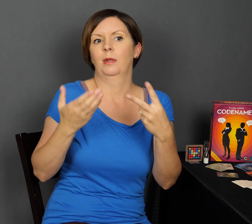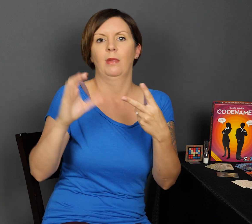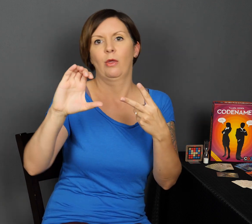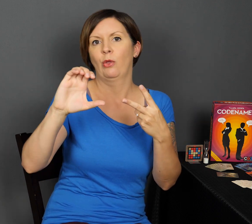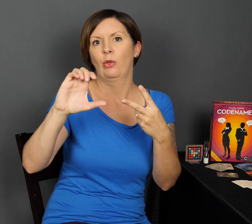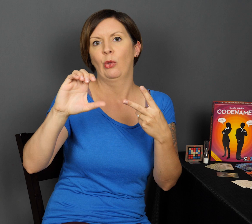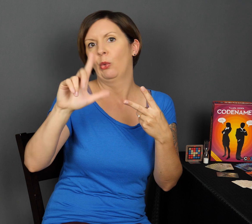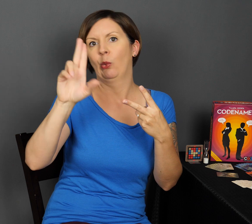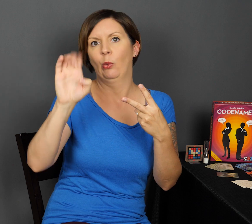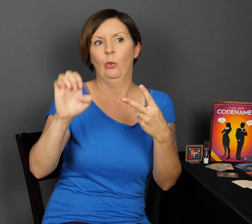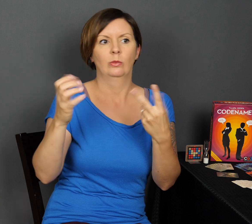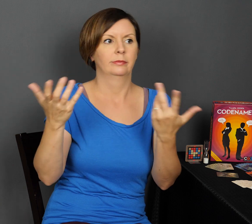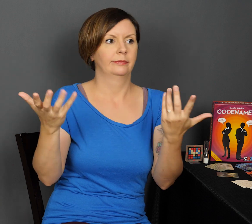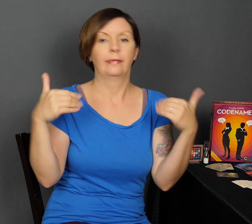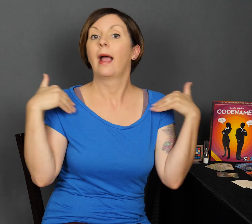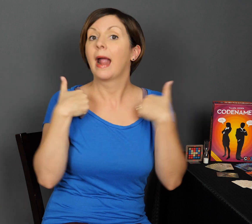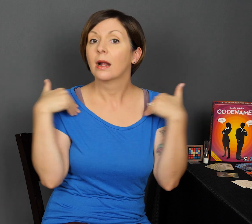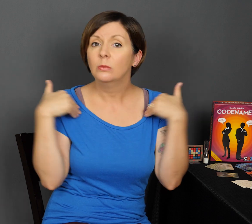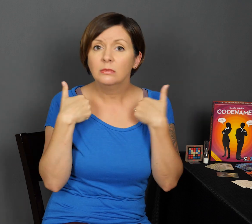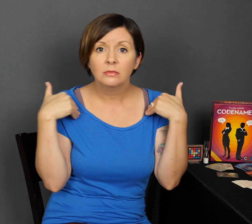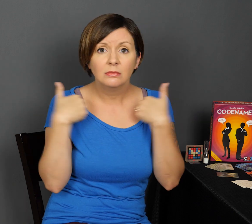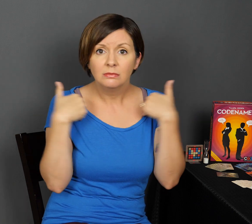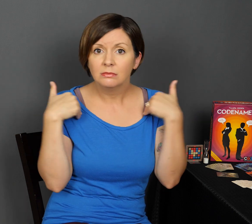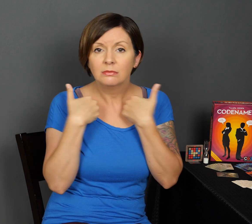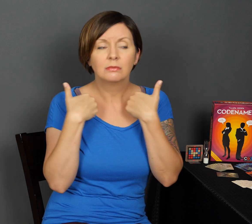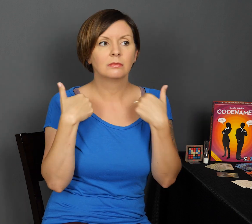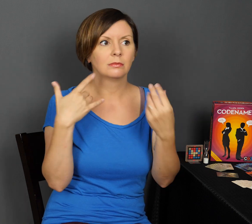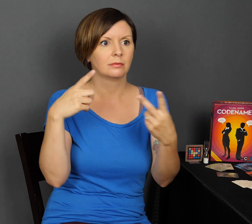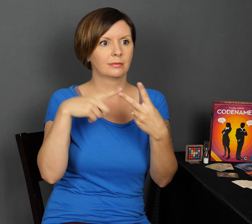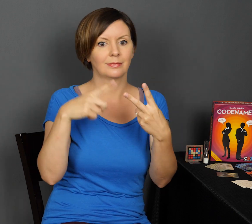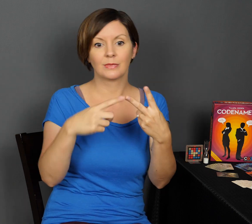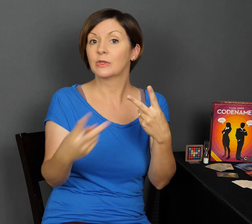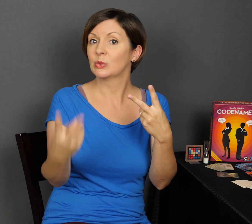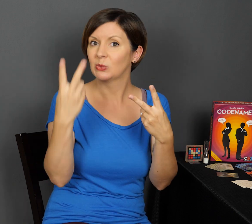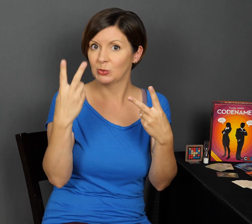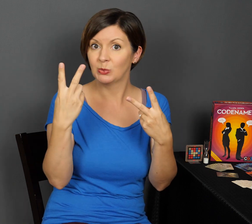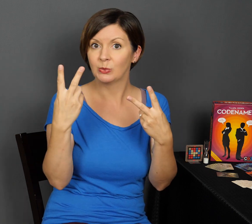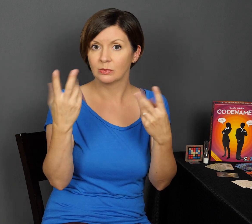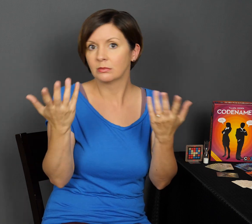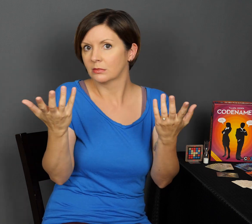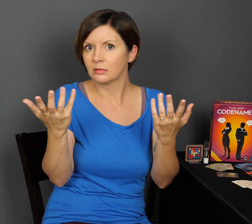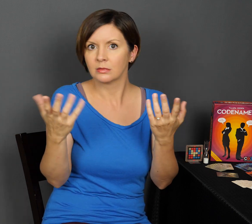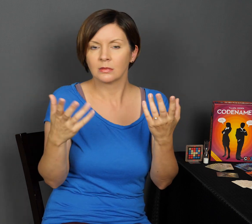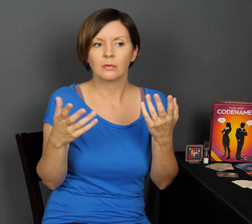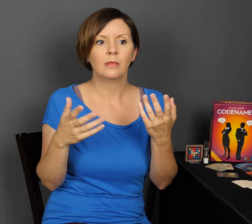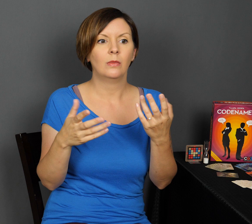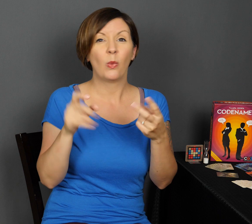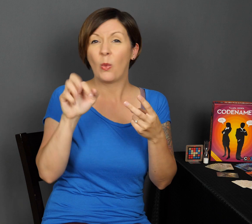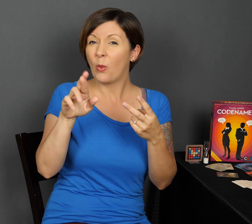Um, the clue could be maybe an animal and then the number is 2.